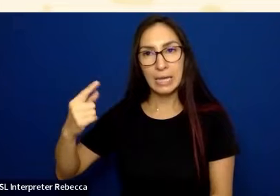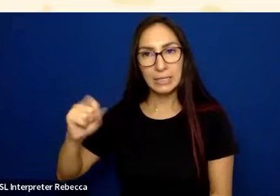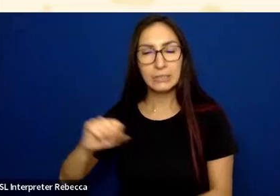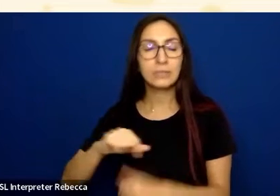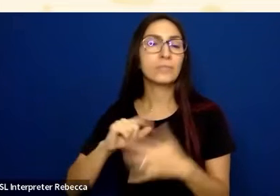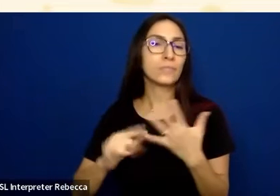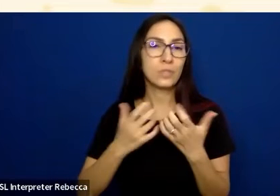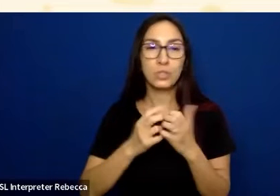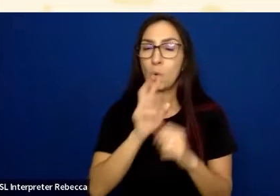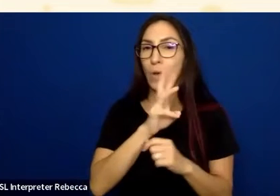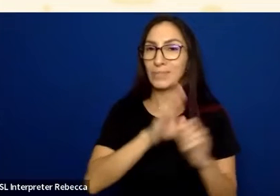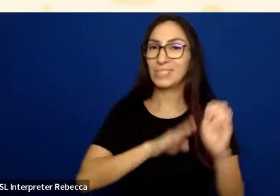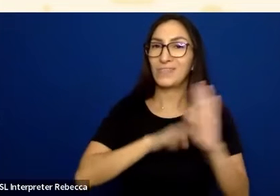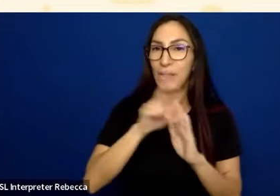there are lots of accessibility themes available,